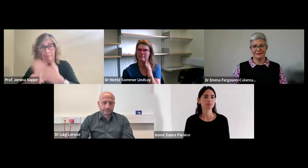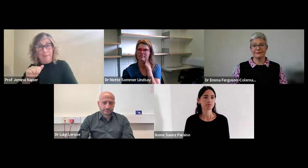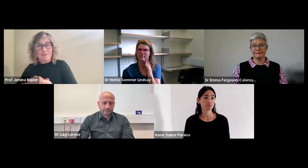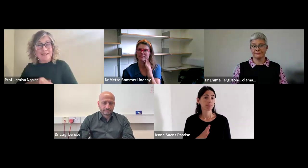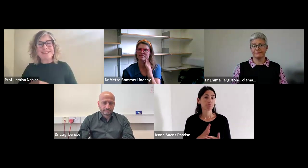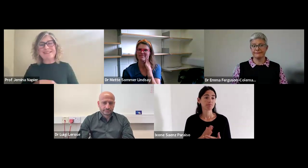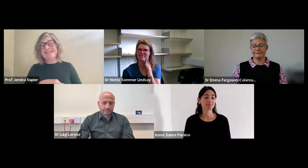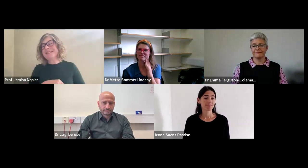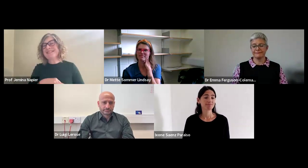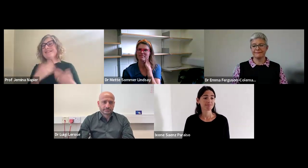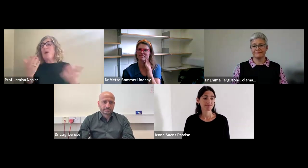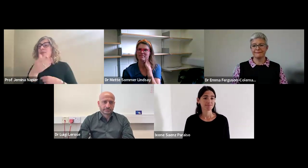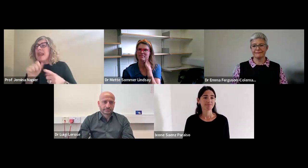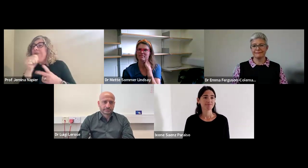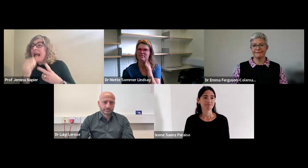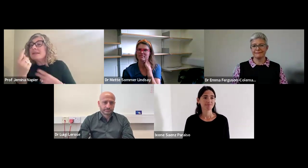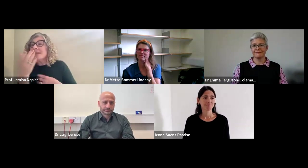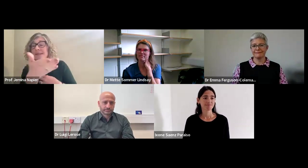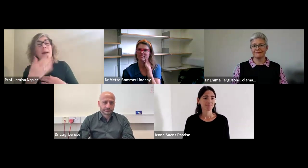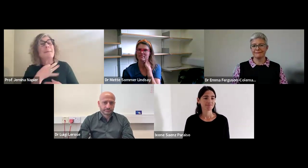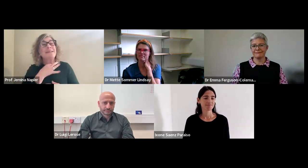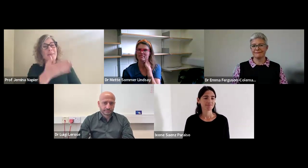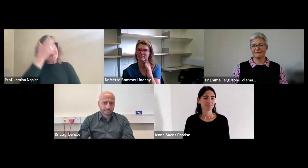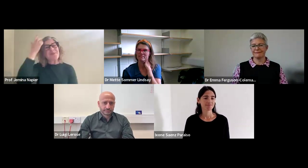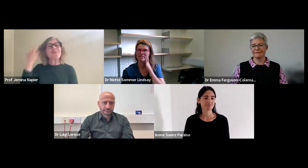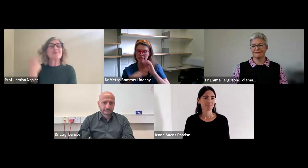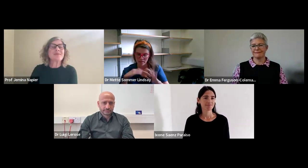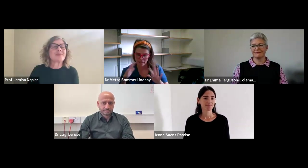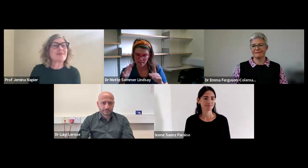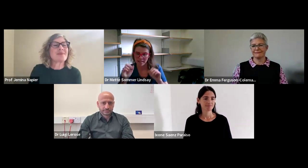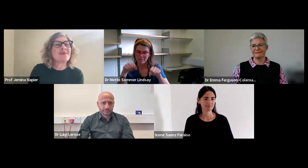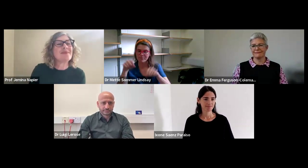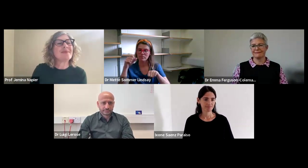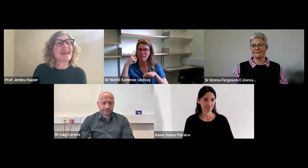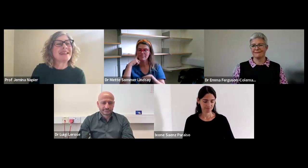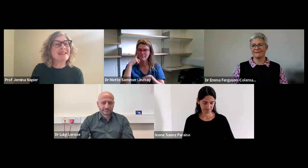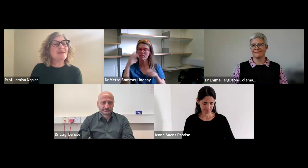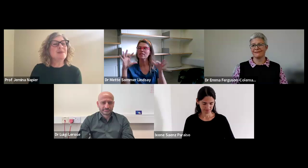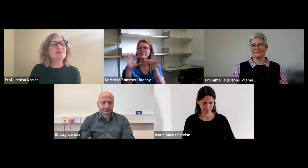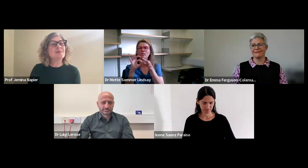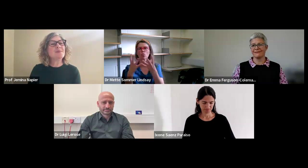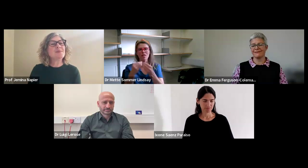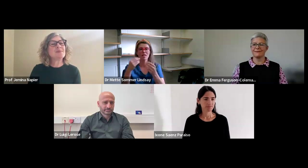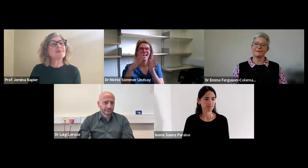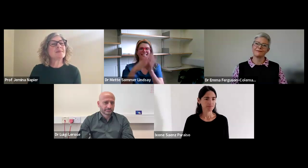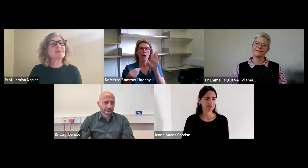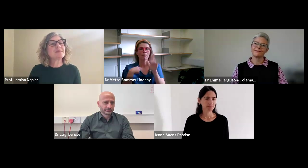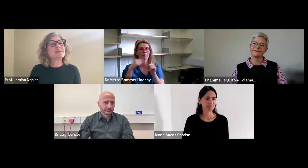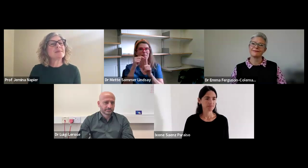focus on your job. In fact it's Mette that I've got down next to talk about this one.